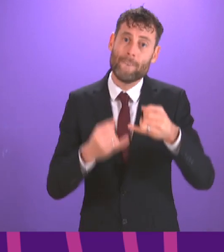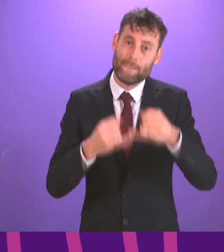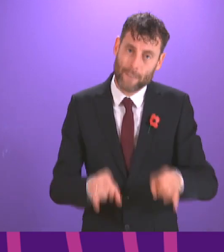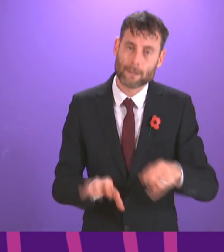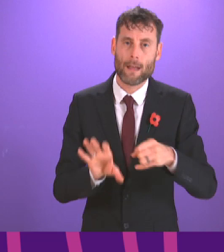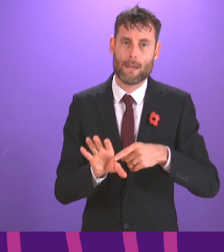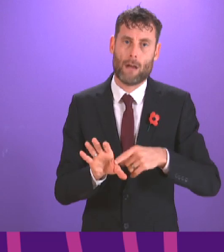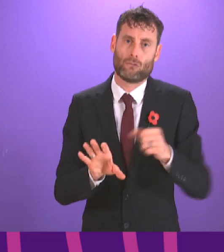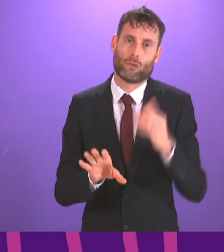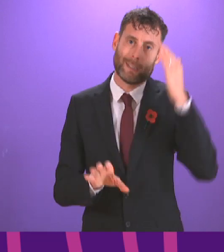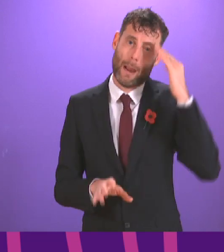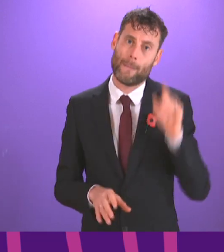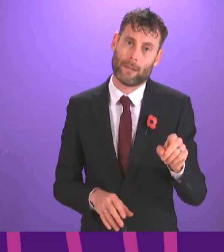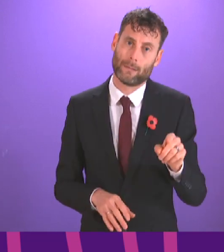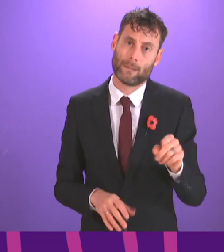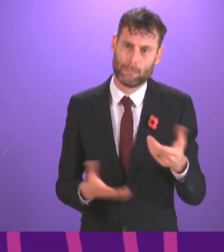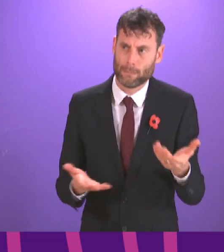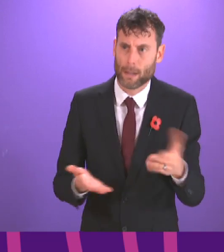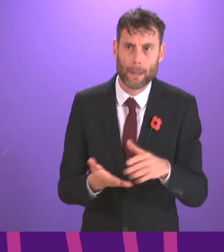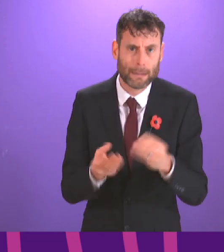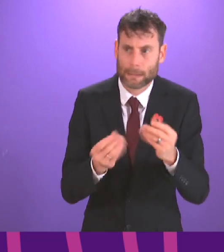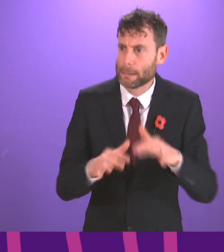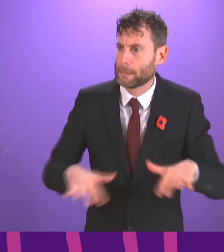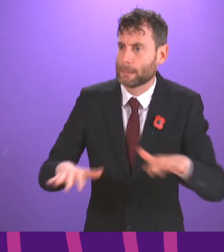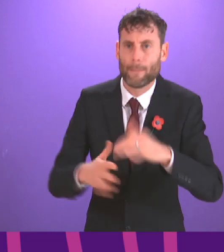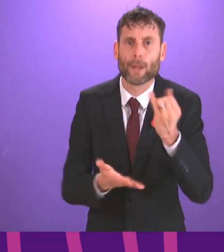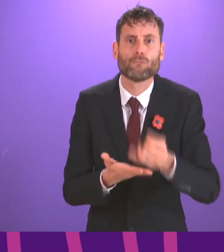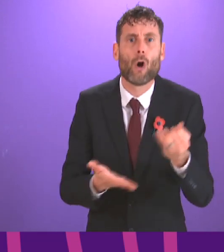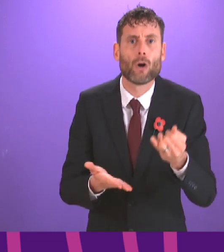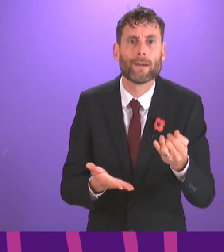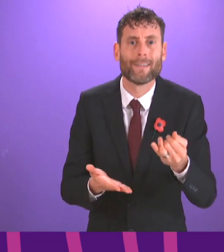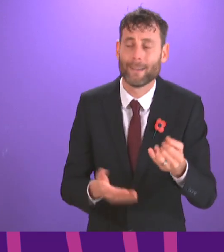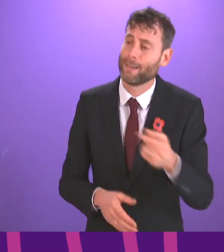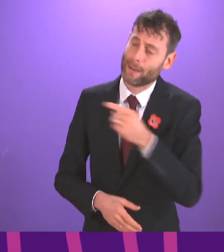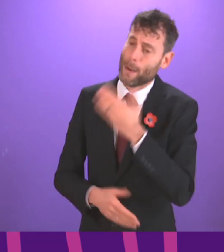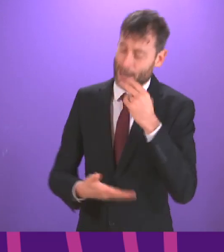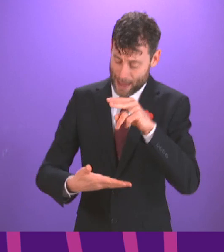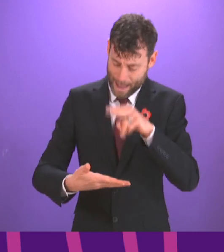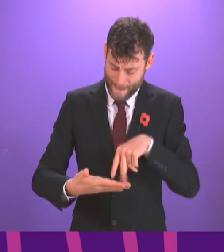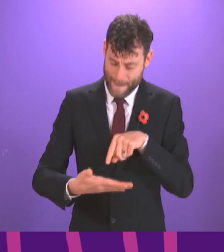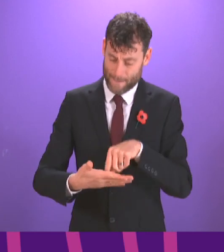mothers, surely something has gone wrong. Will the First Minister agree to examine the